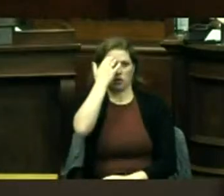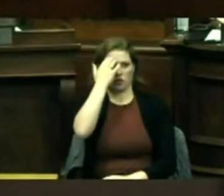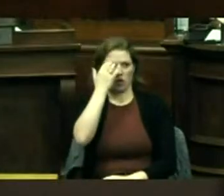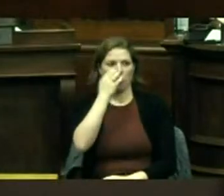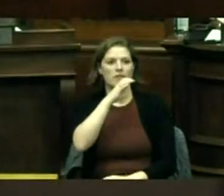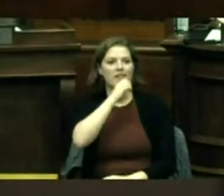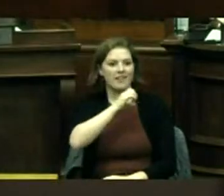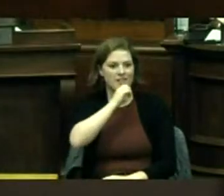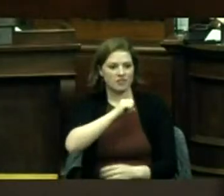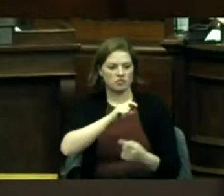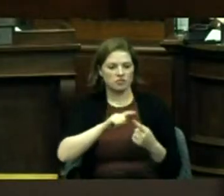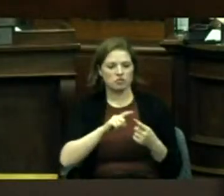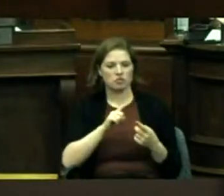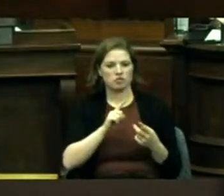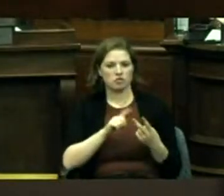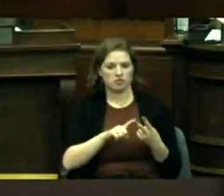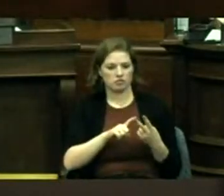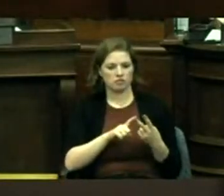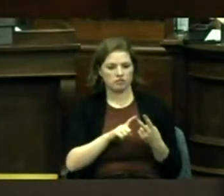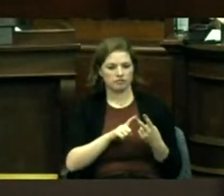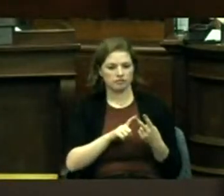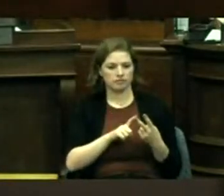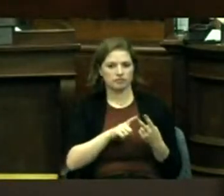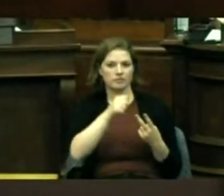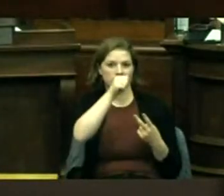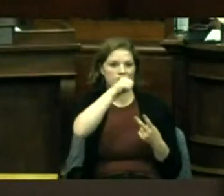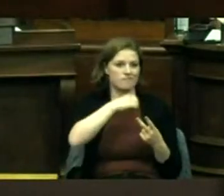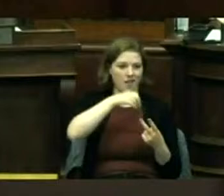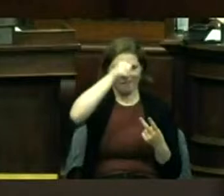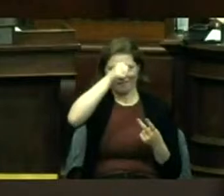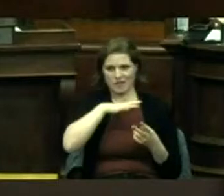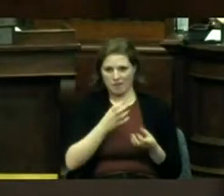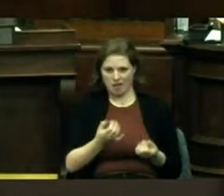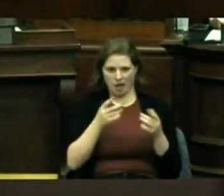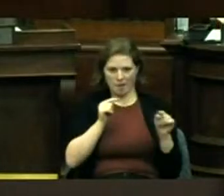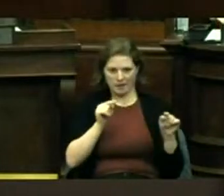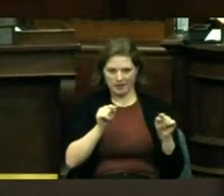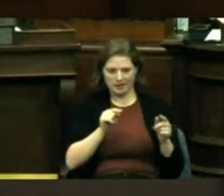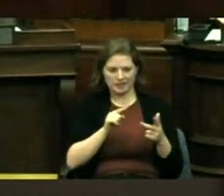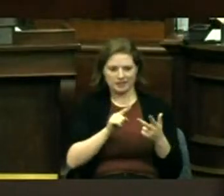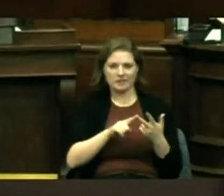need, that would be helpful. So